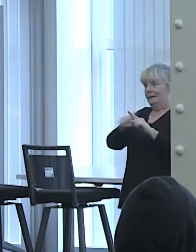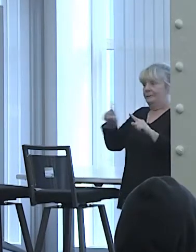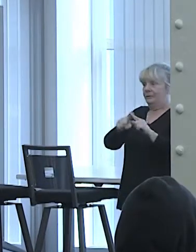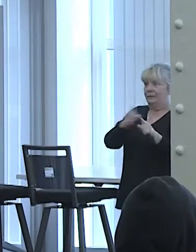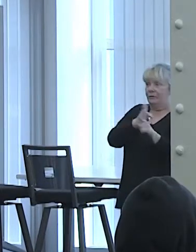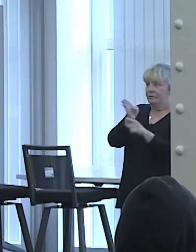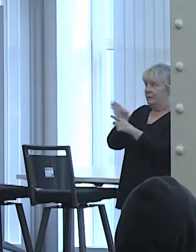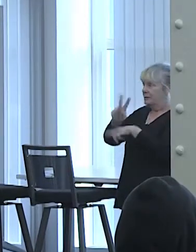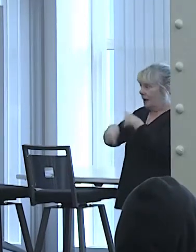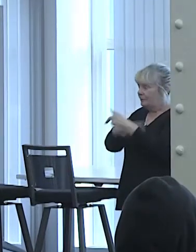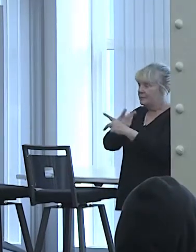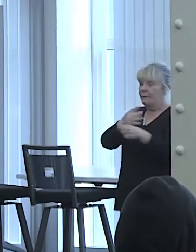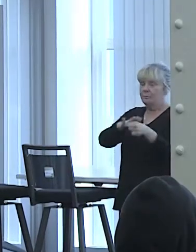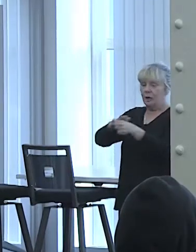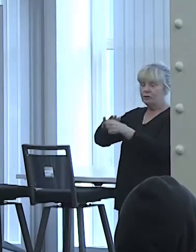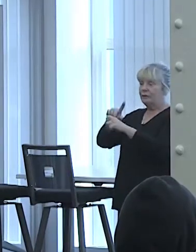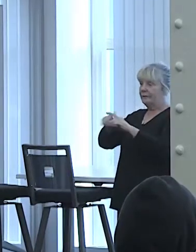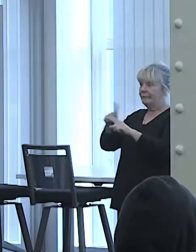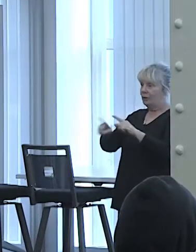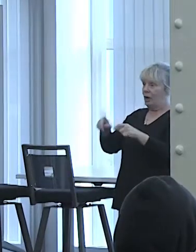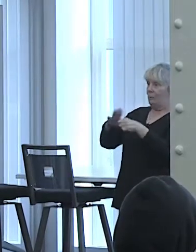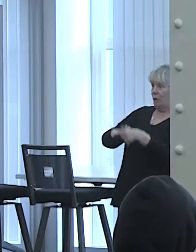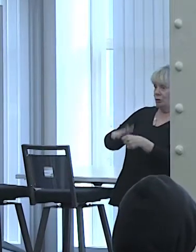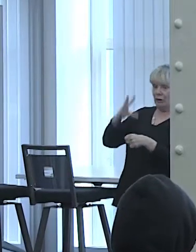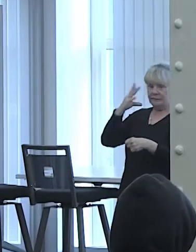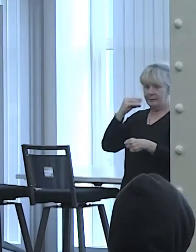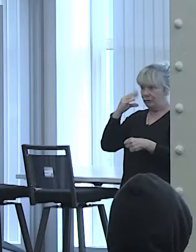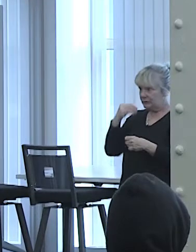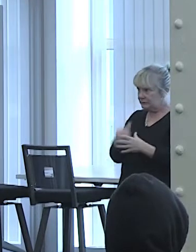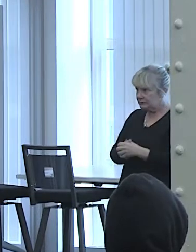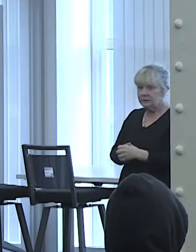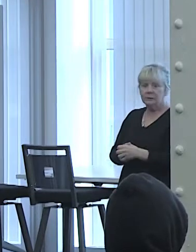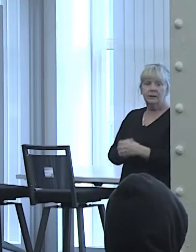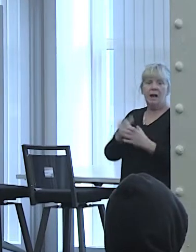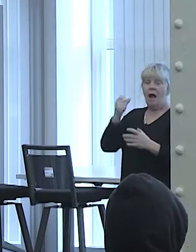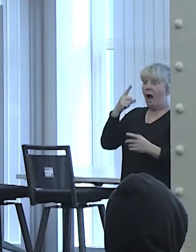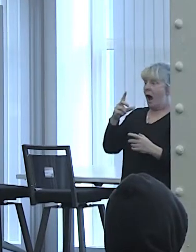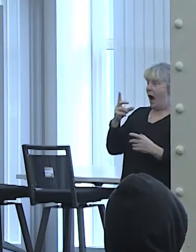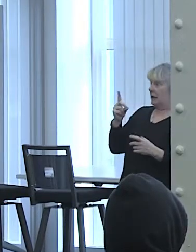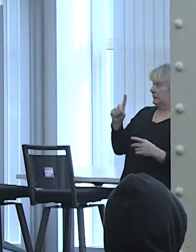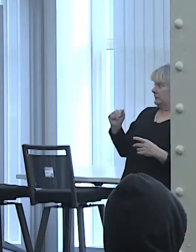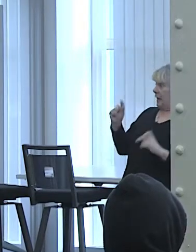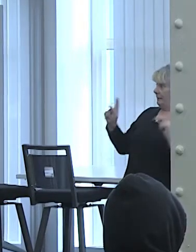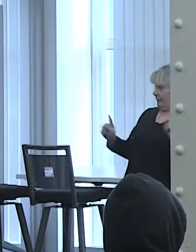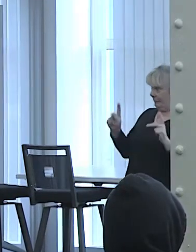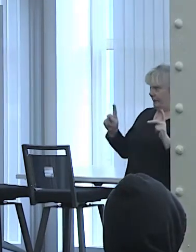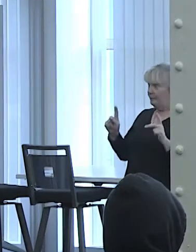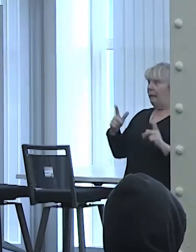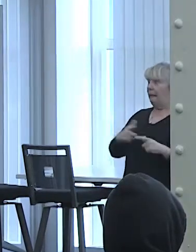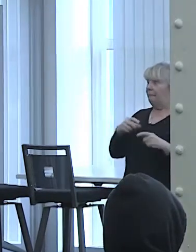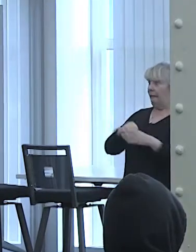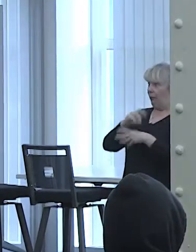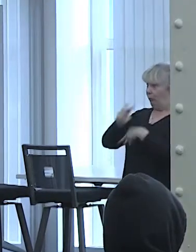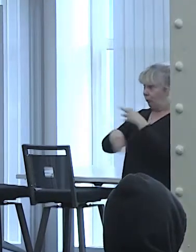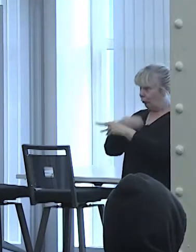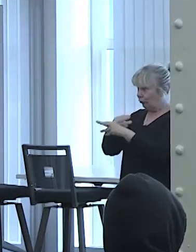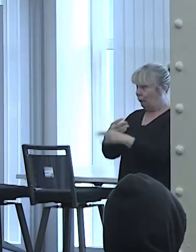and across oppressed experiences. To understand how disabled people live in the world and the oppression that affects us,